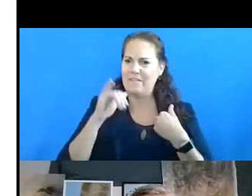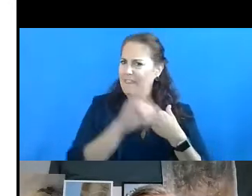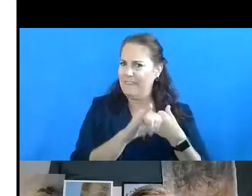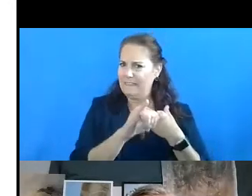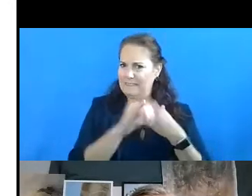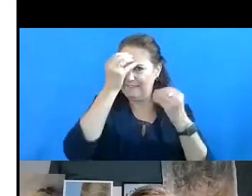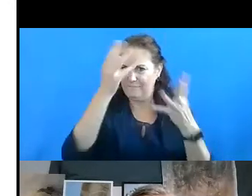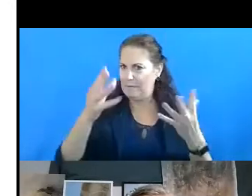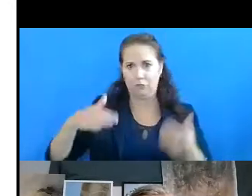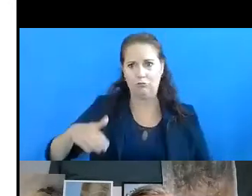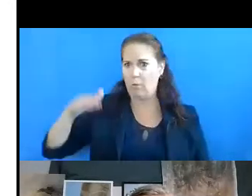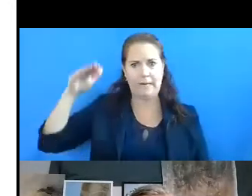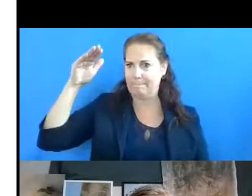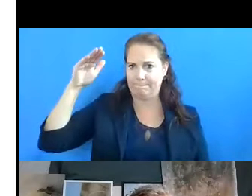up.